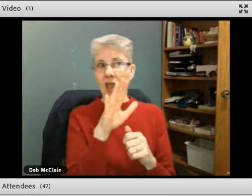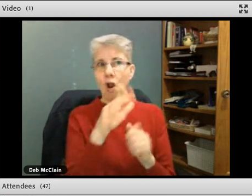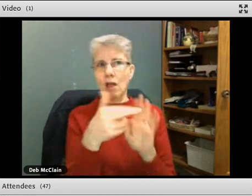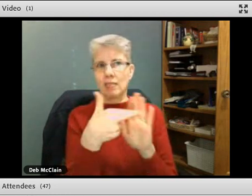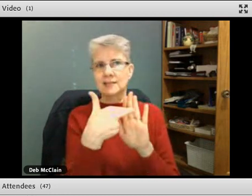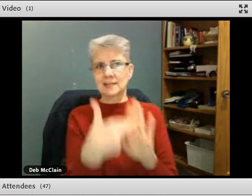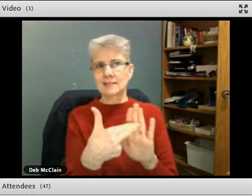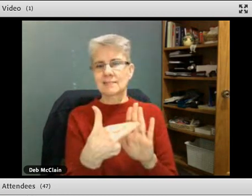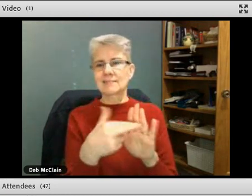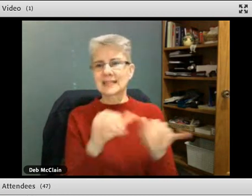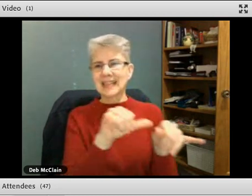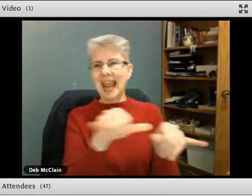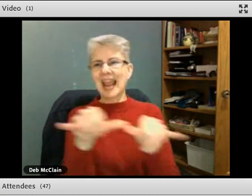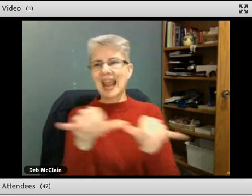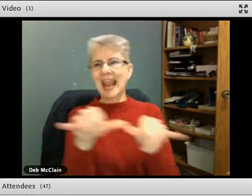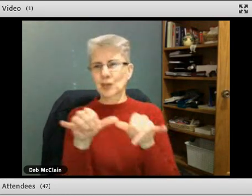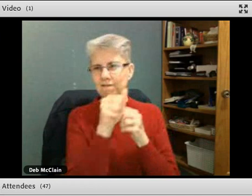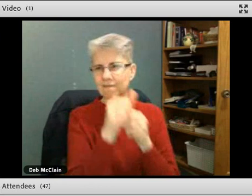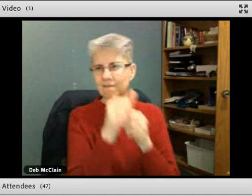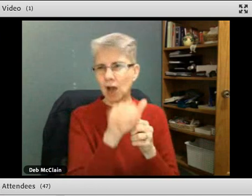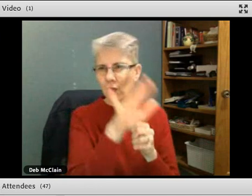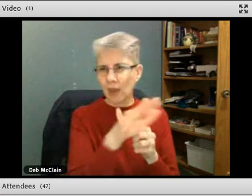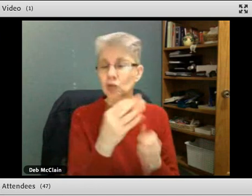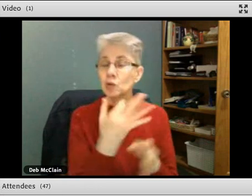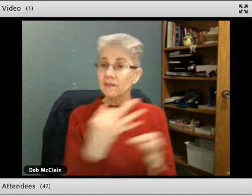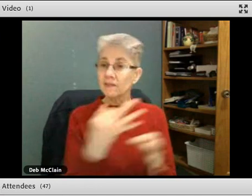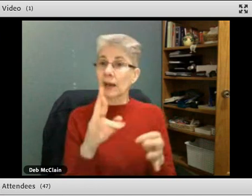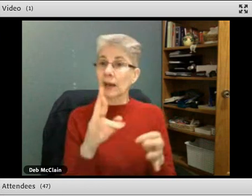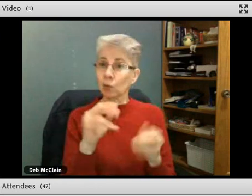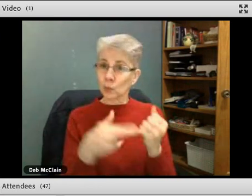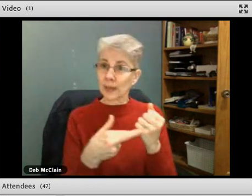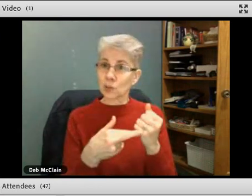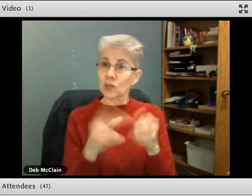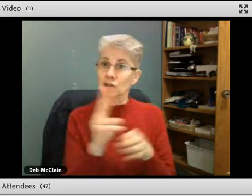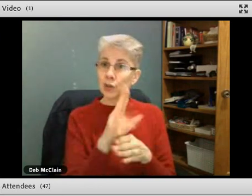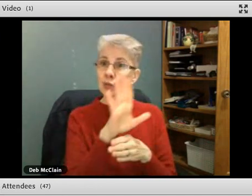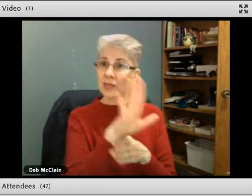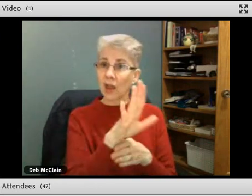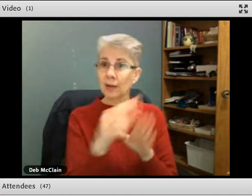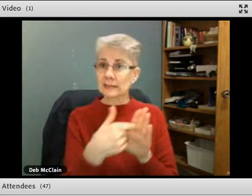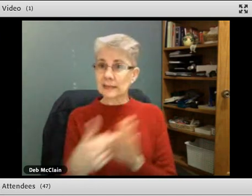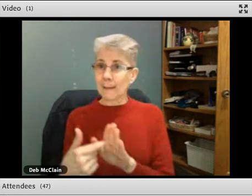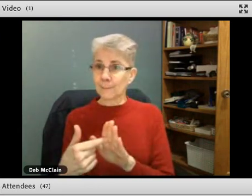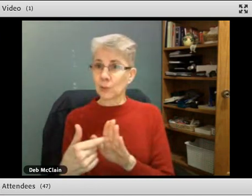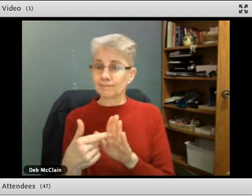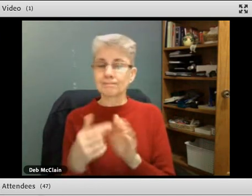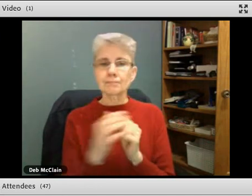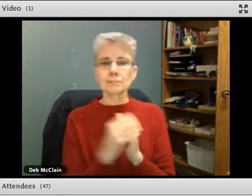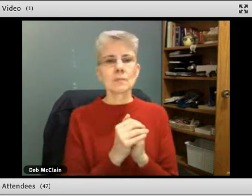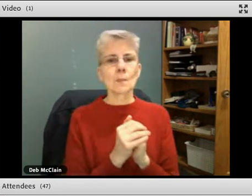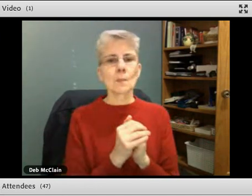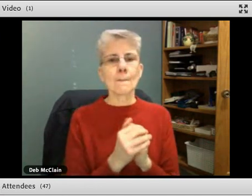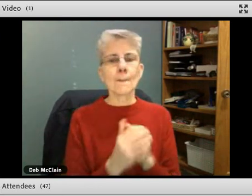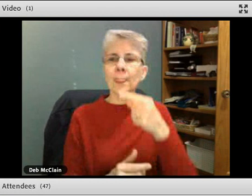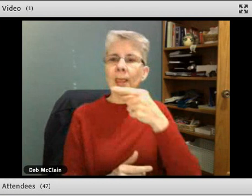Use those examples. This is the page that has the MARC 21 format